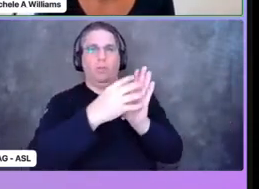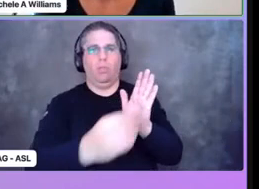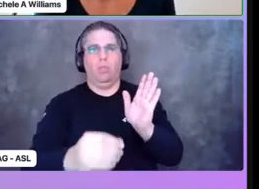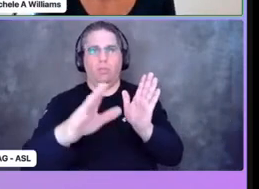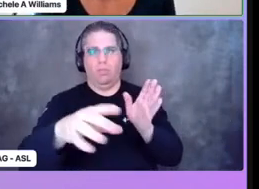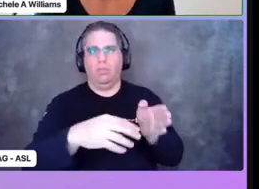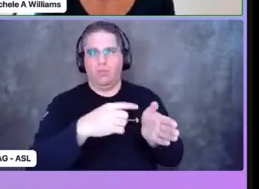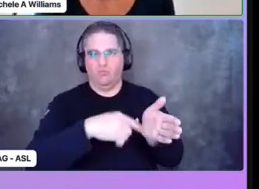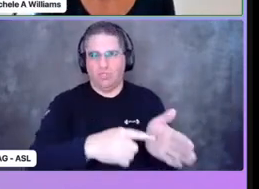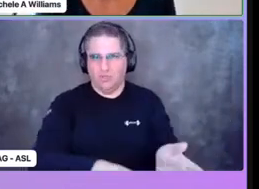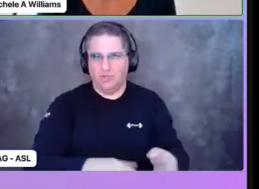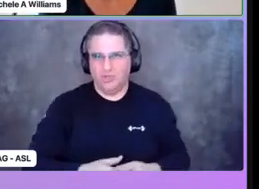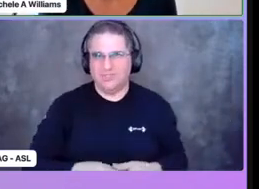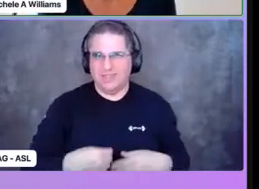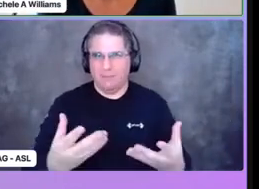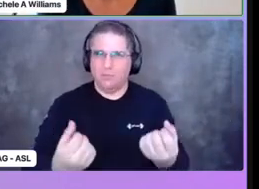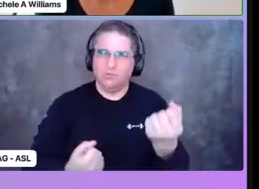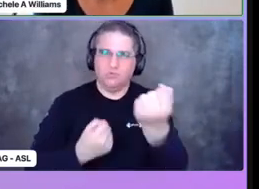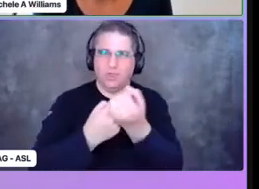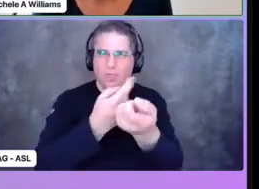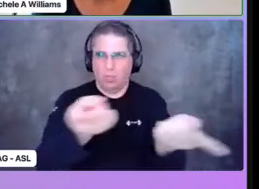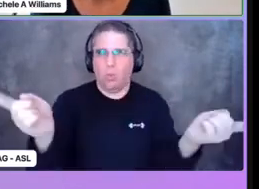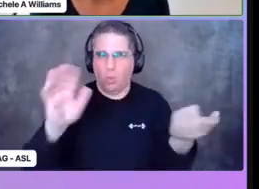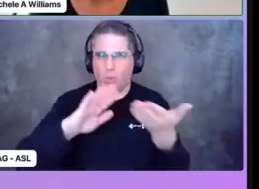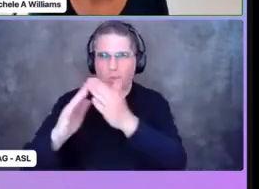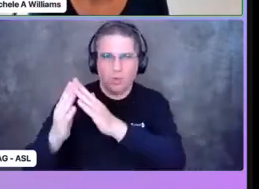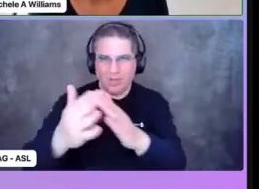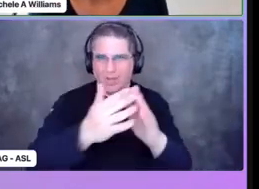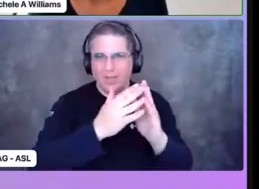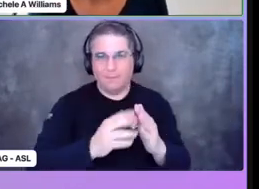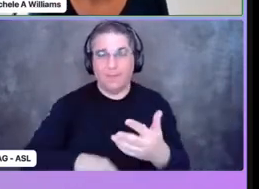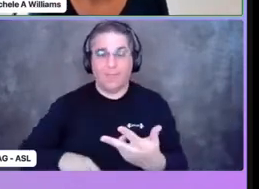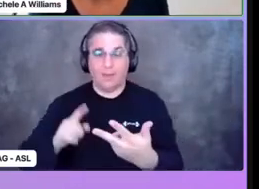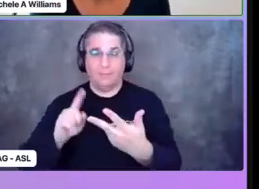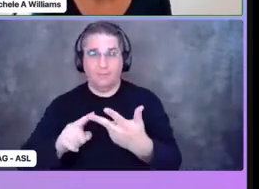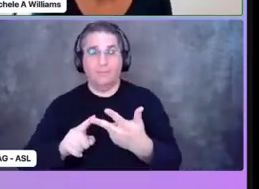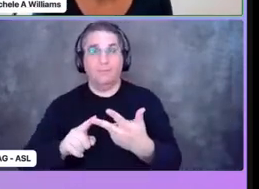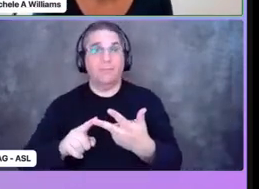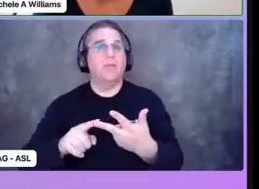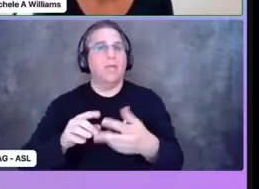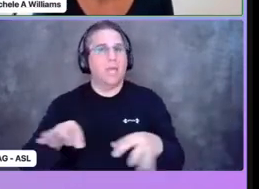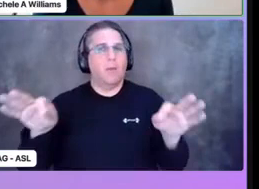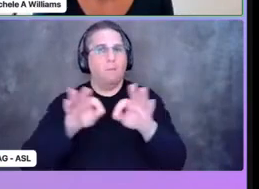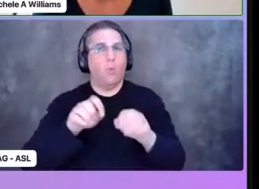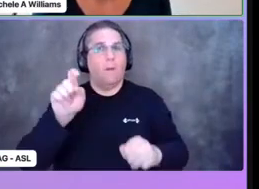that if we found ways to continue publishing and sharing our insights that would just strengthen the